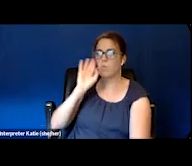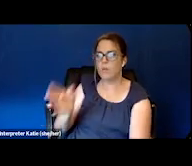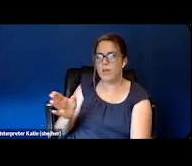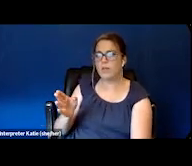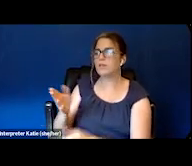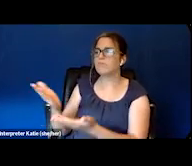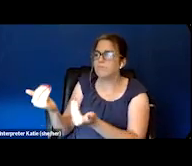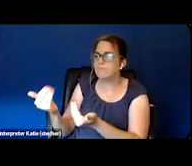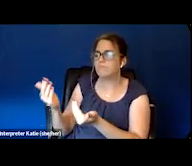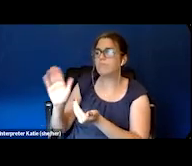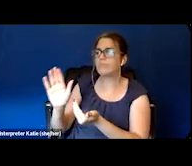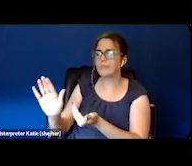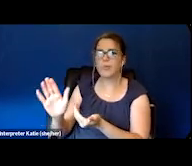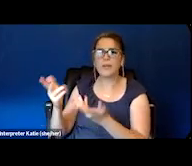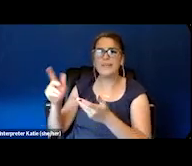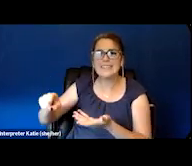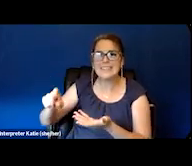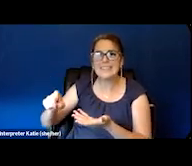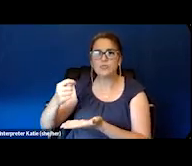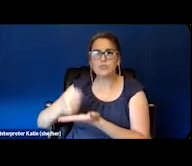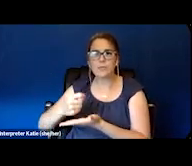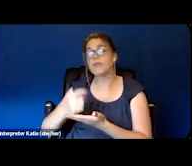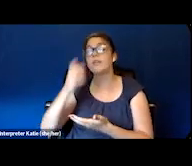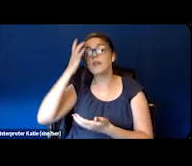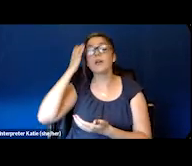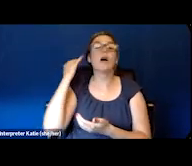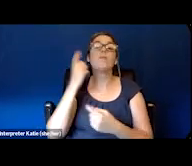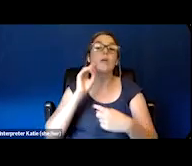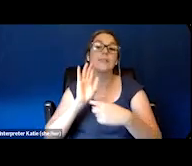Some examples are, we could walk around the corner, we can go to a cafe and talk.